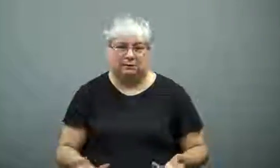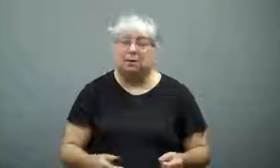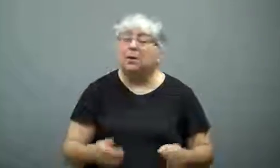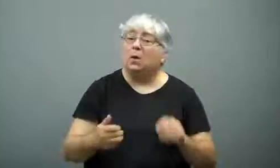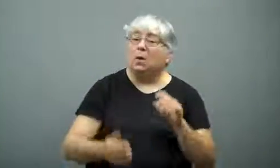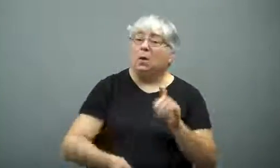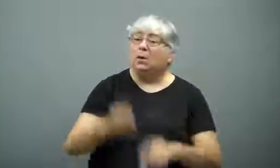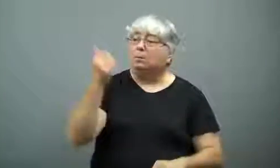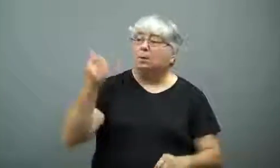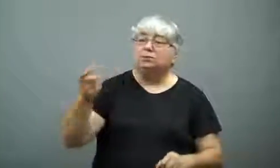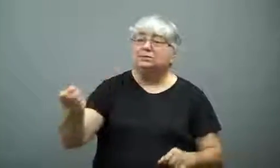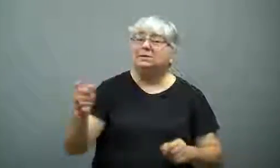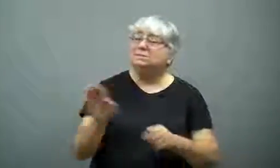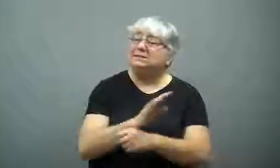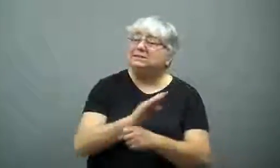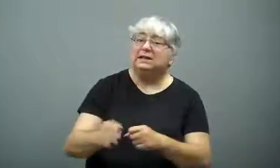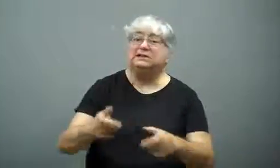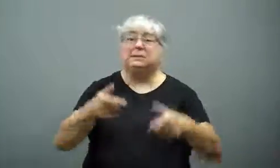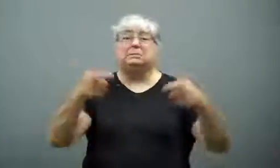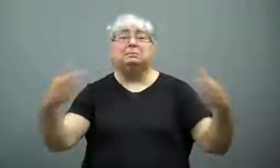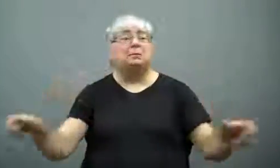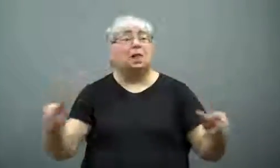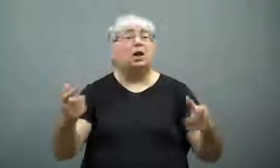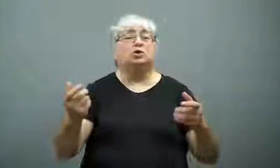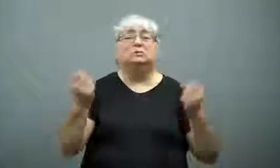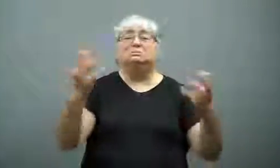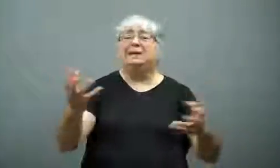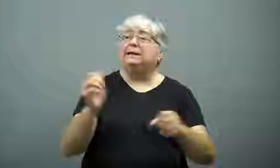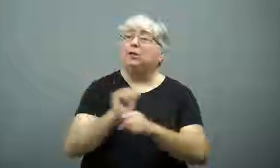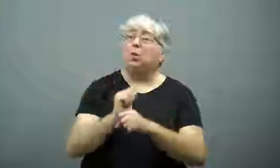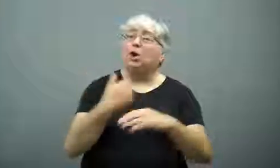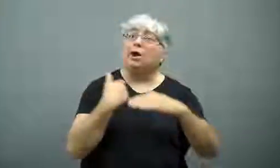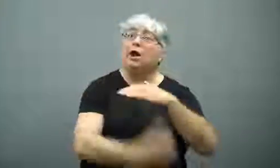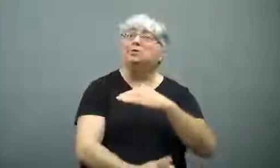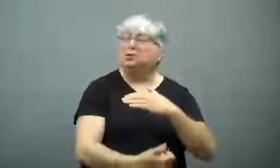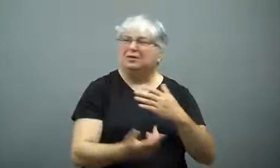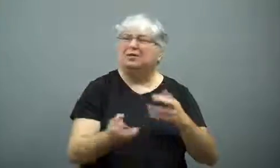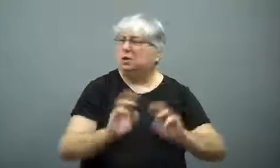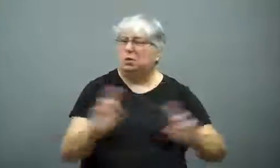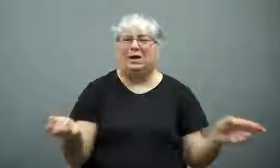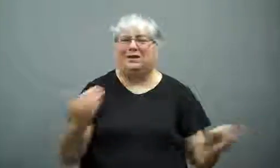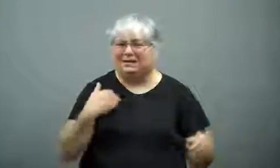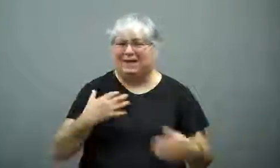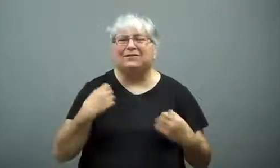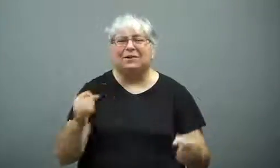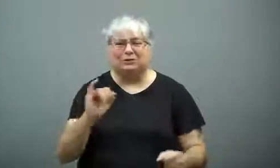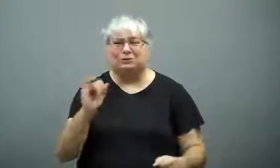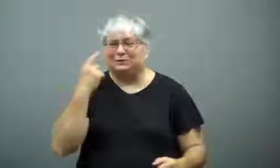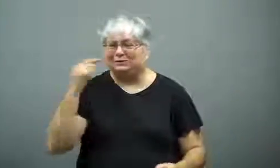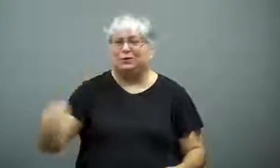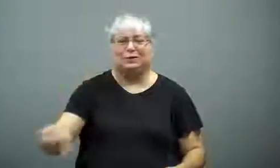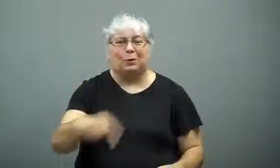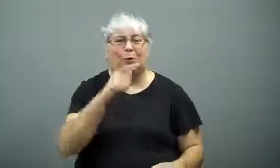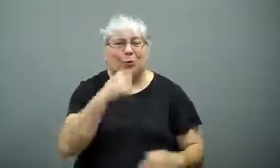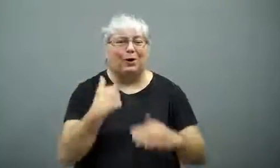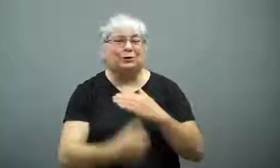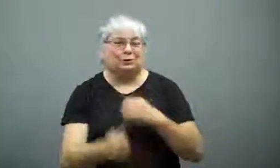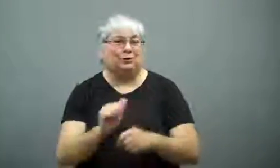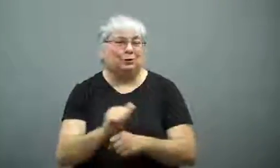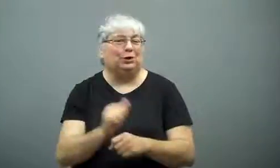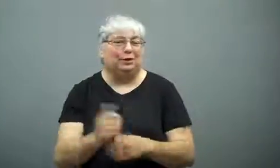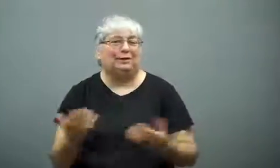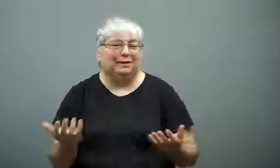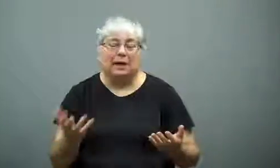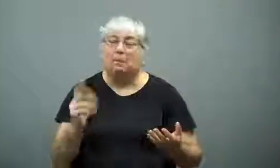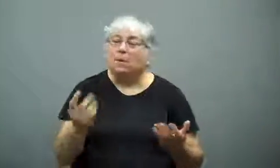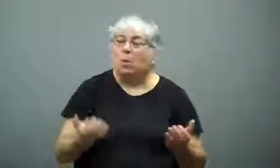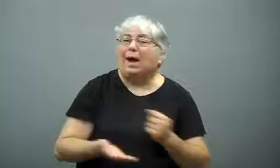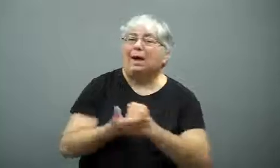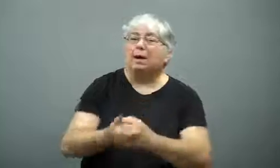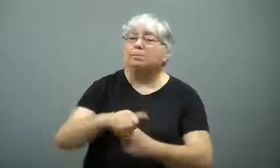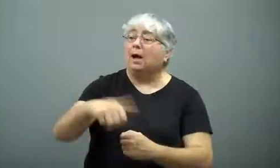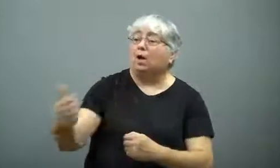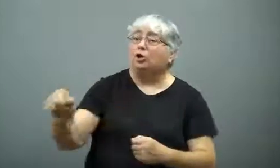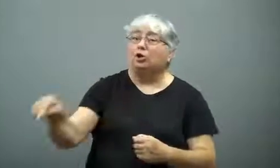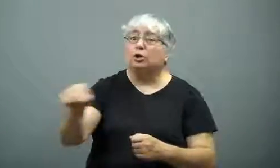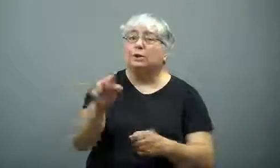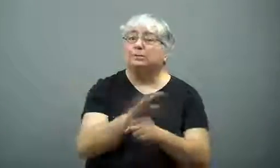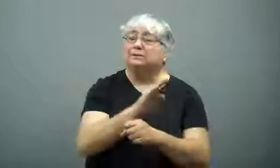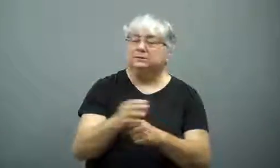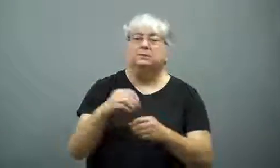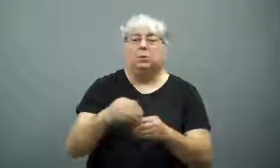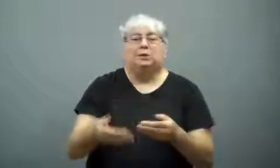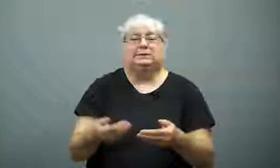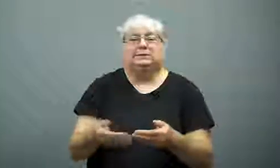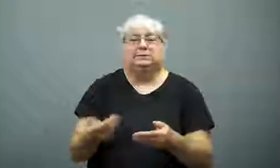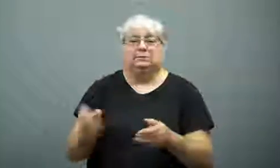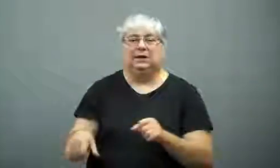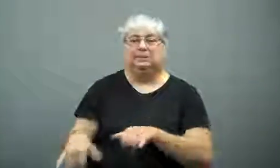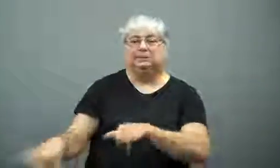Most large companies already provide health insurance for their employees.